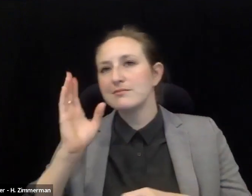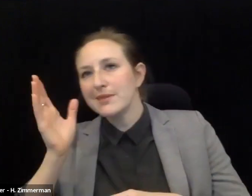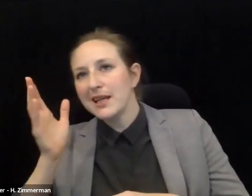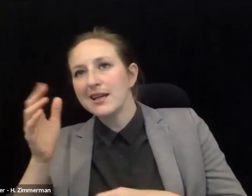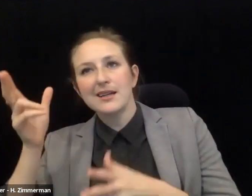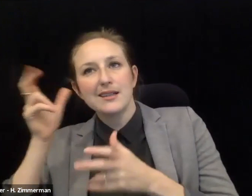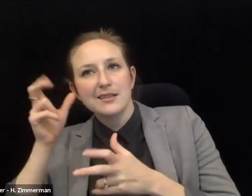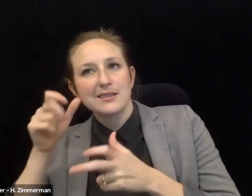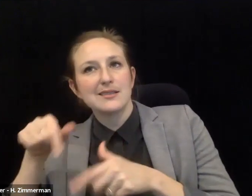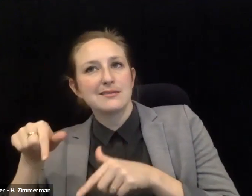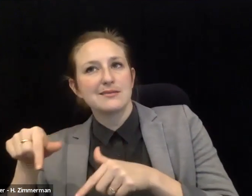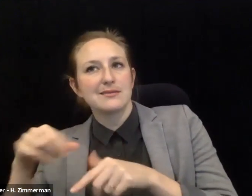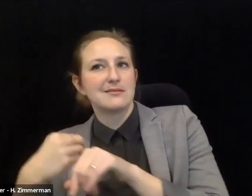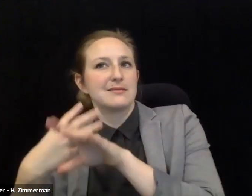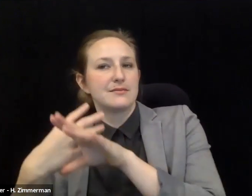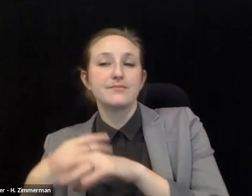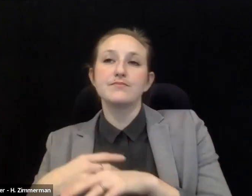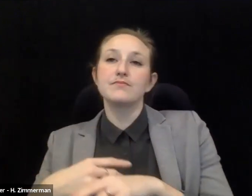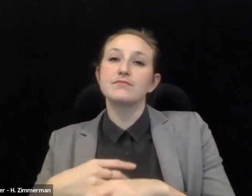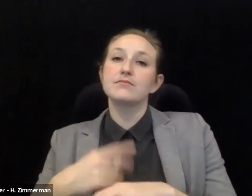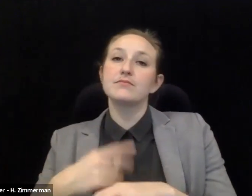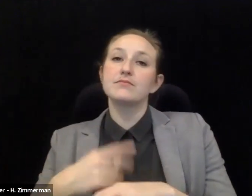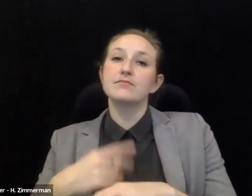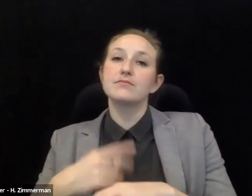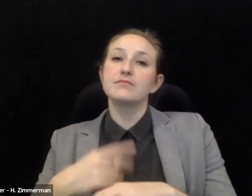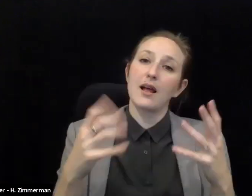you know, there's a lot of other things that we could talk about with all these programs,